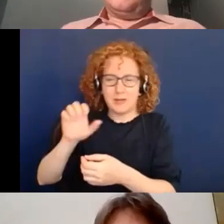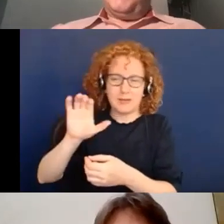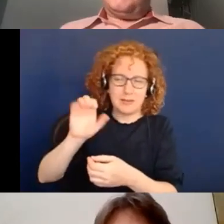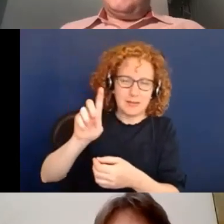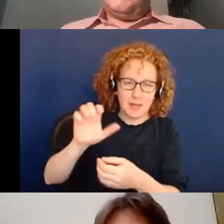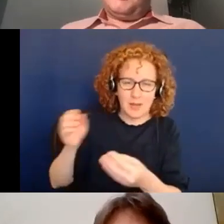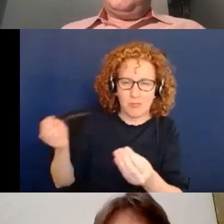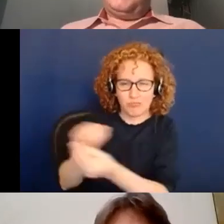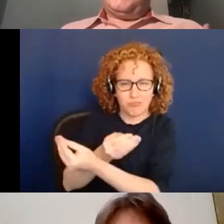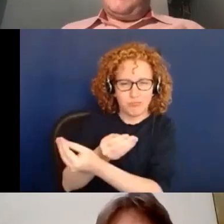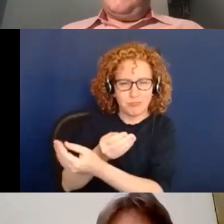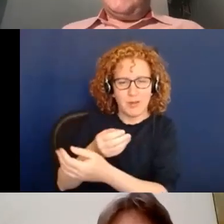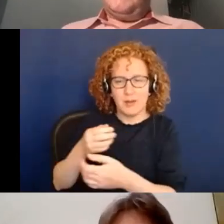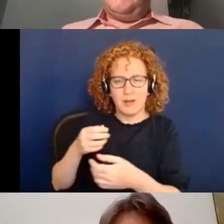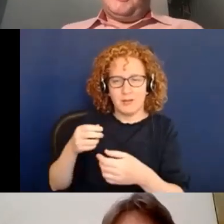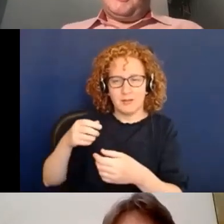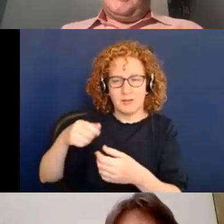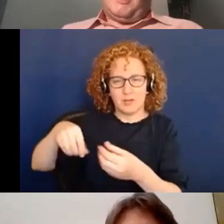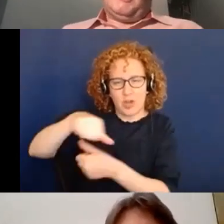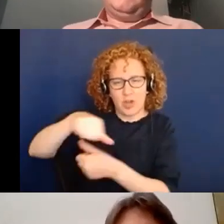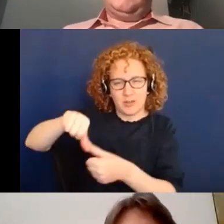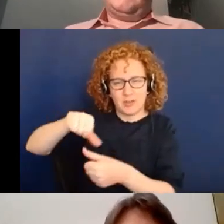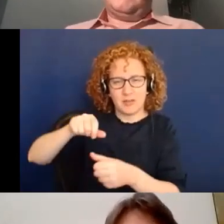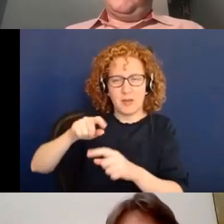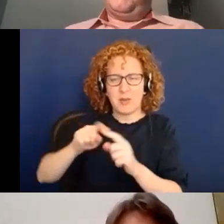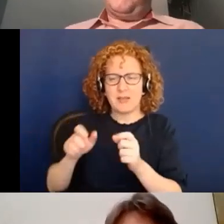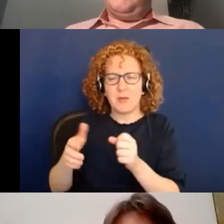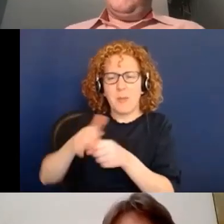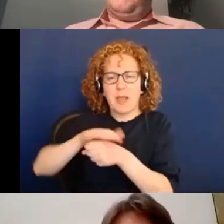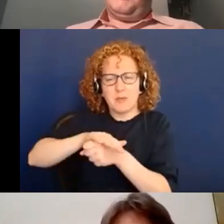personal safety, terrorism, political violence, you know we're now in a world